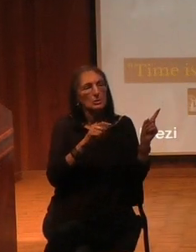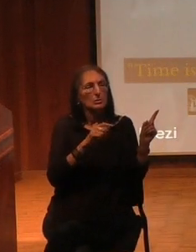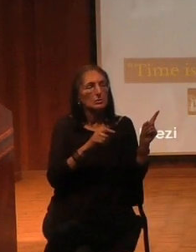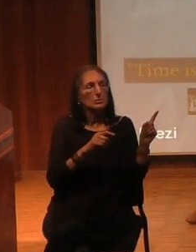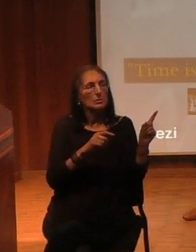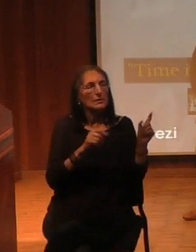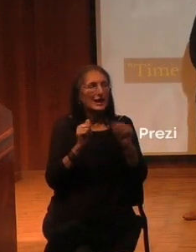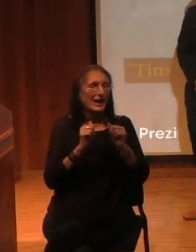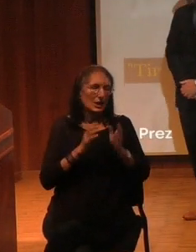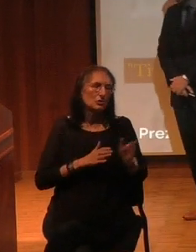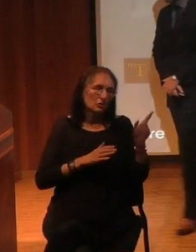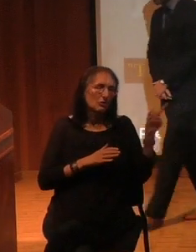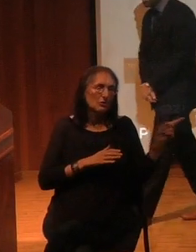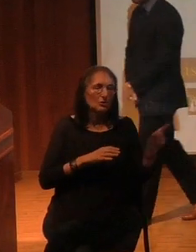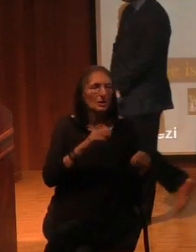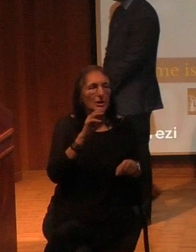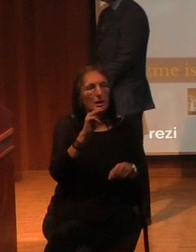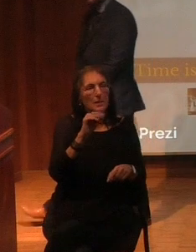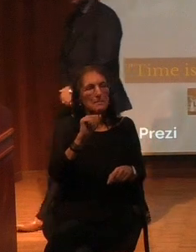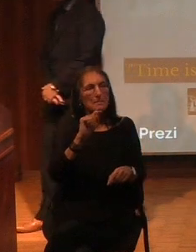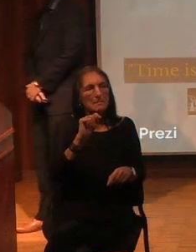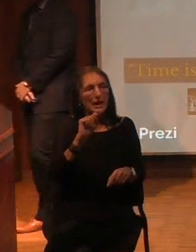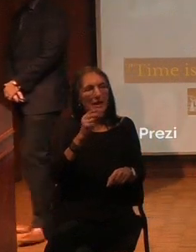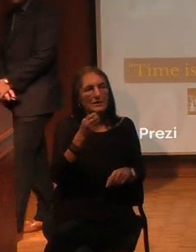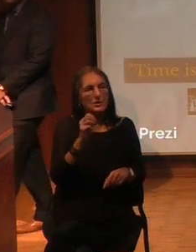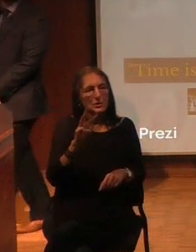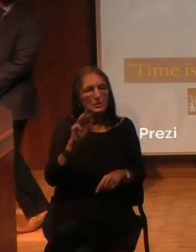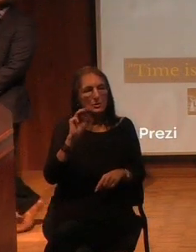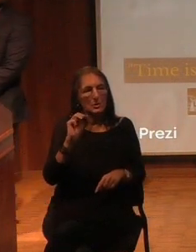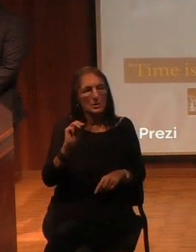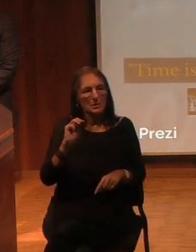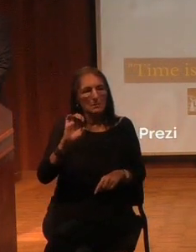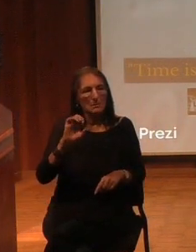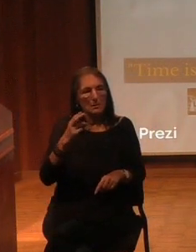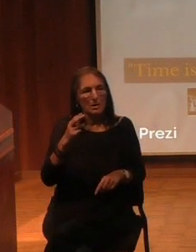played by Matt McConaughey is sort of lost in this powerlessness that he has